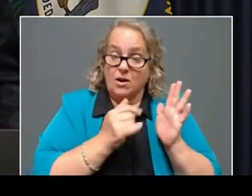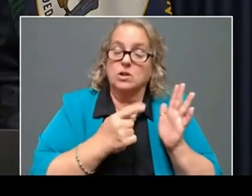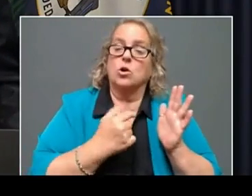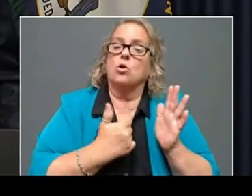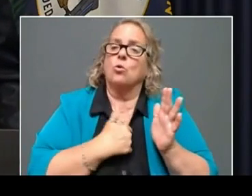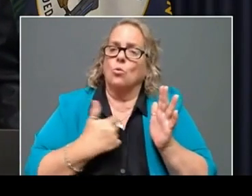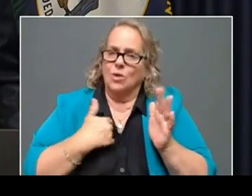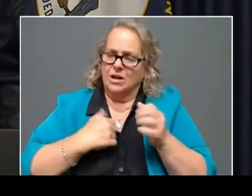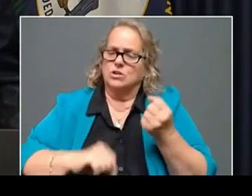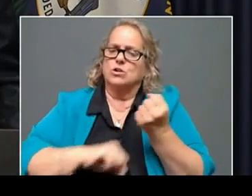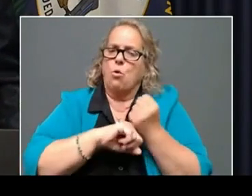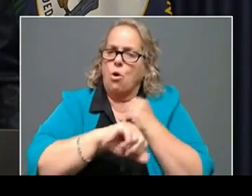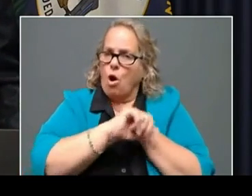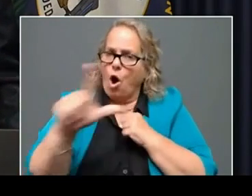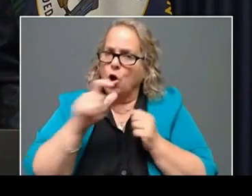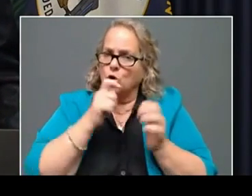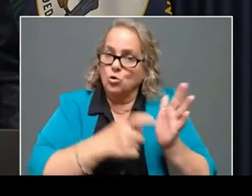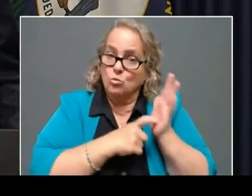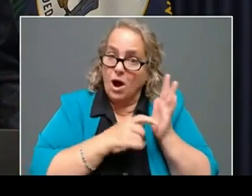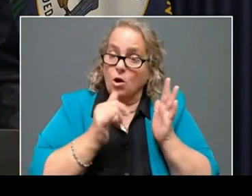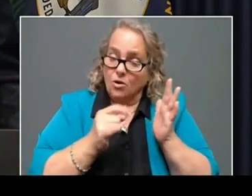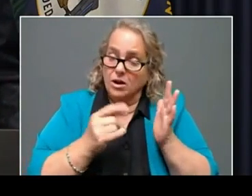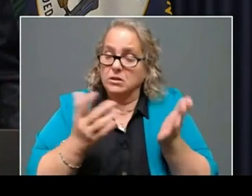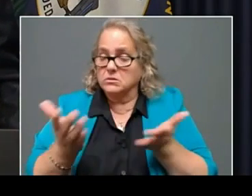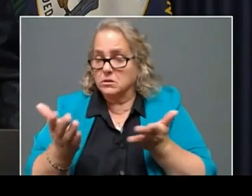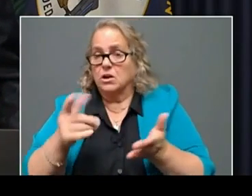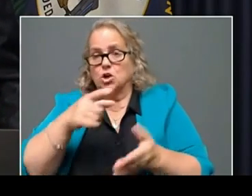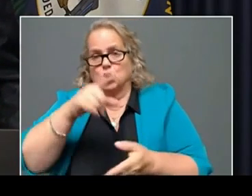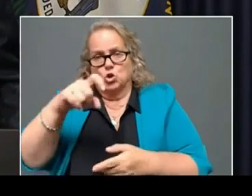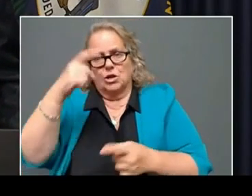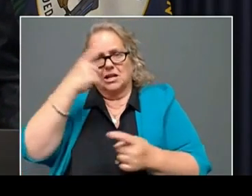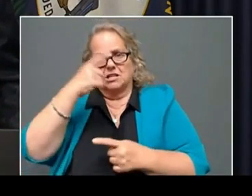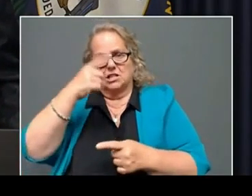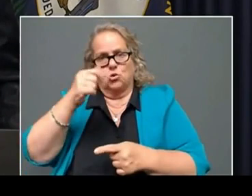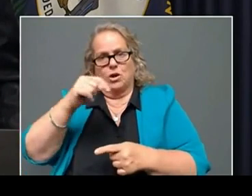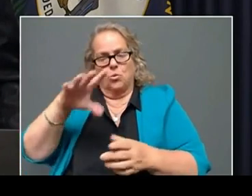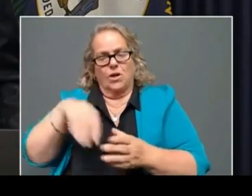should consider that um, along their, their own, um, in their own decision